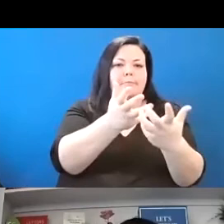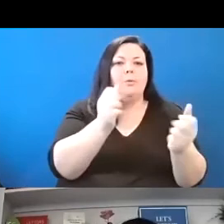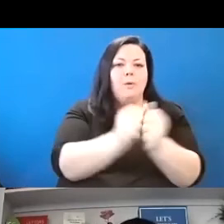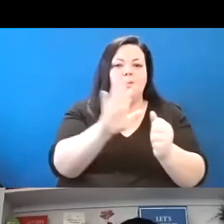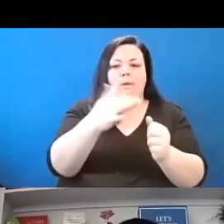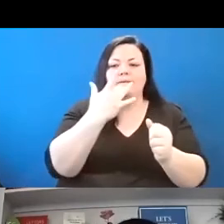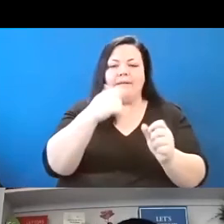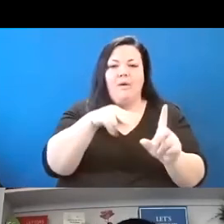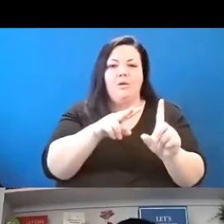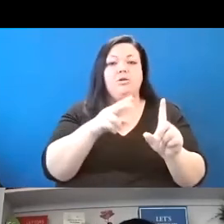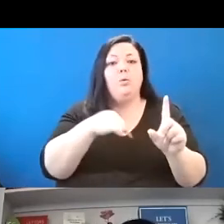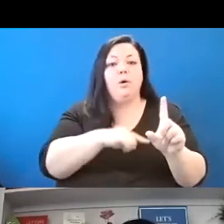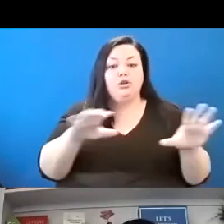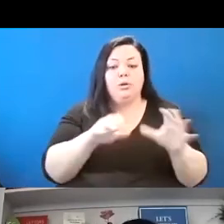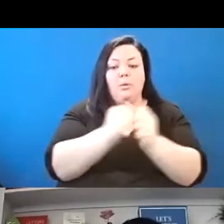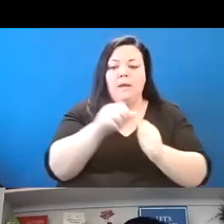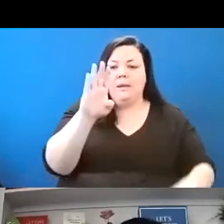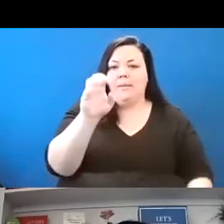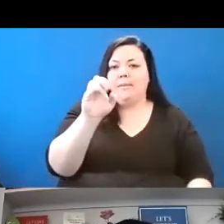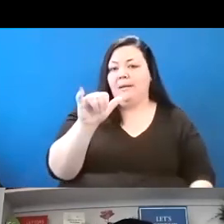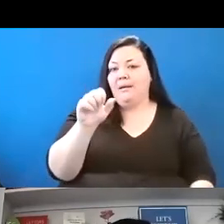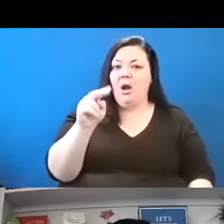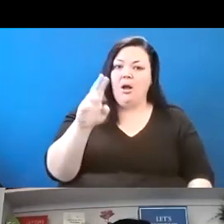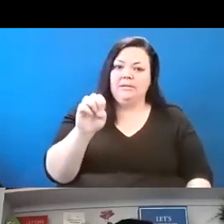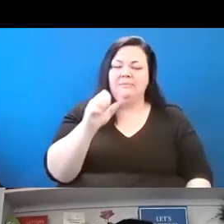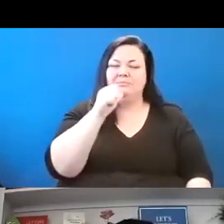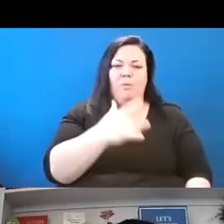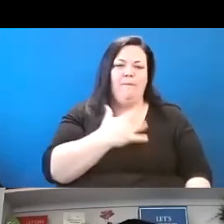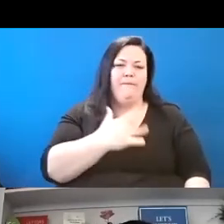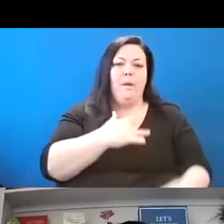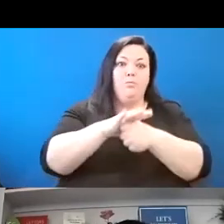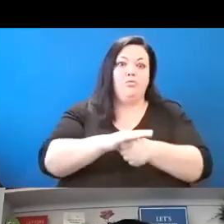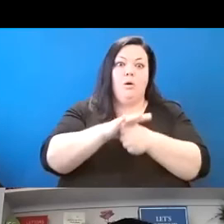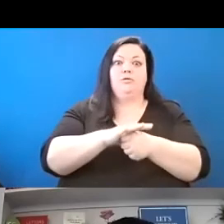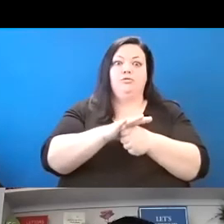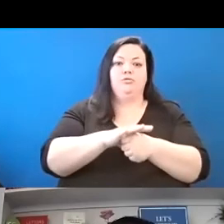doing this with beyonce don't feel pressured to think about it this way think about it